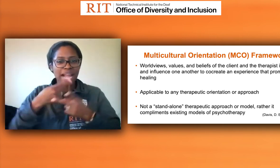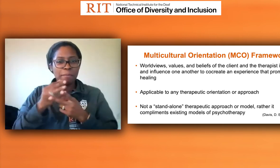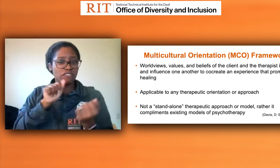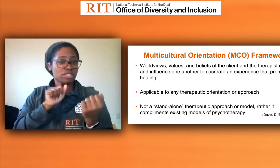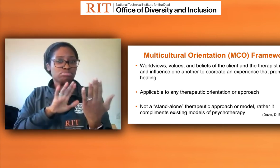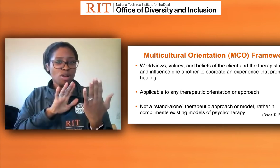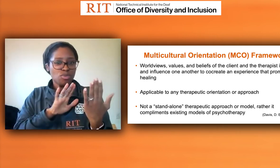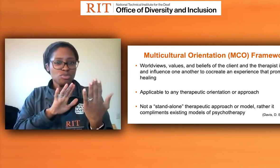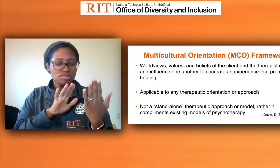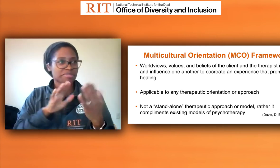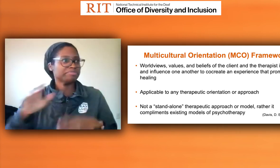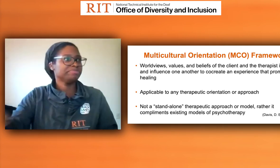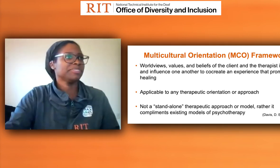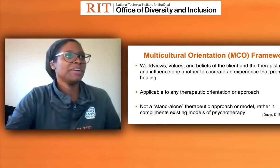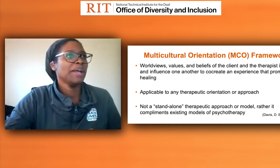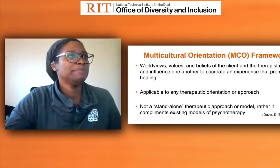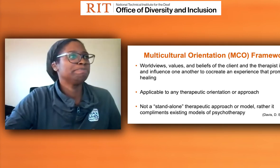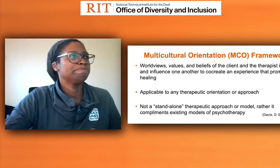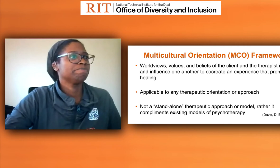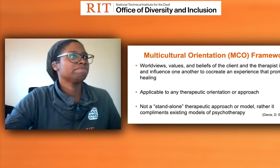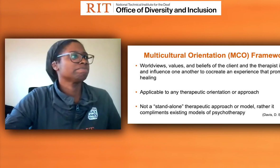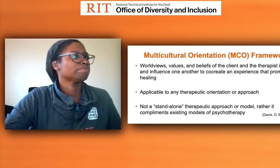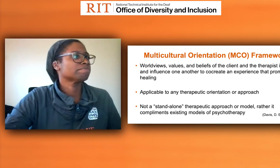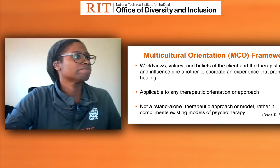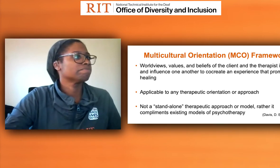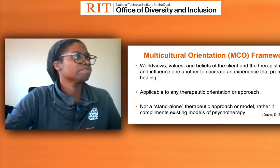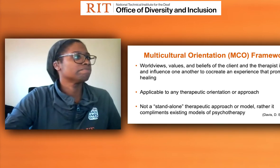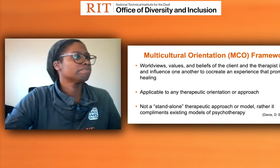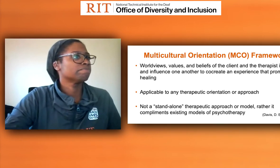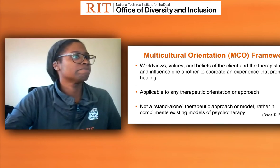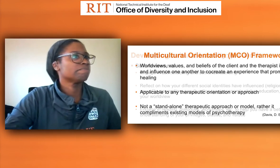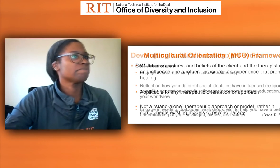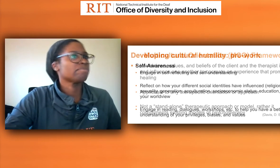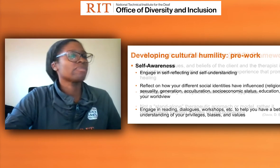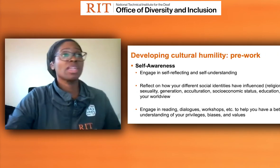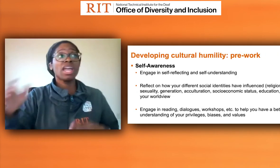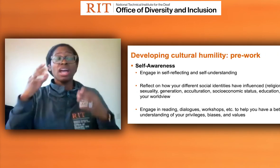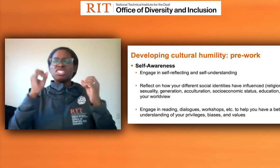this multicultural orientation, where we really come together and accept all people from all backgrounds.